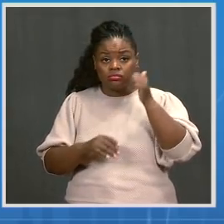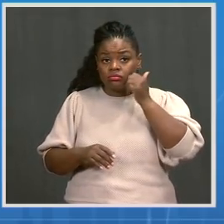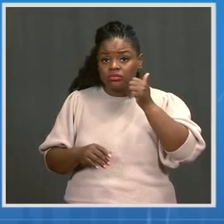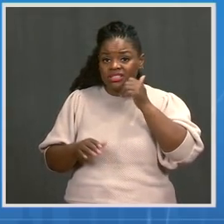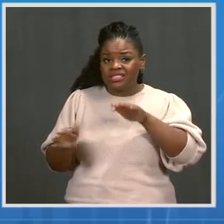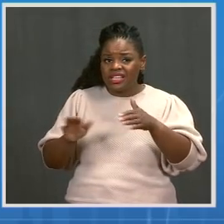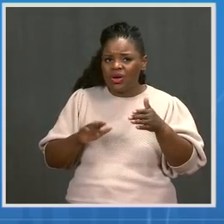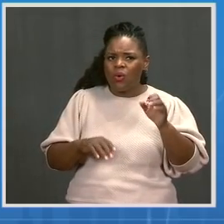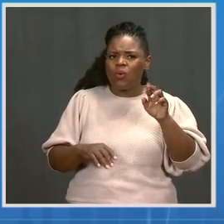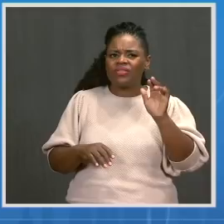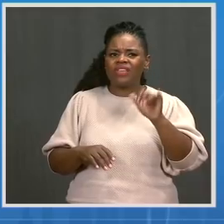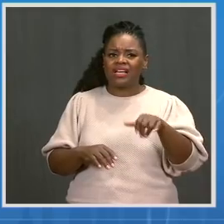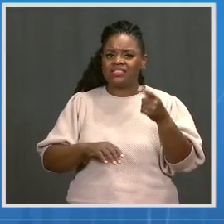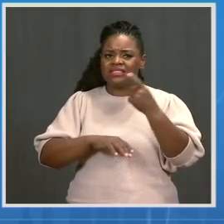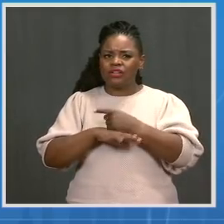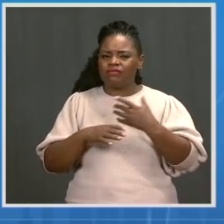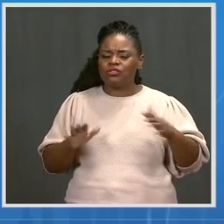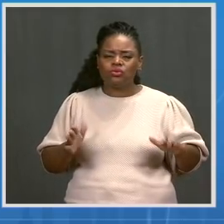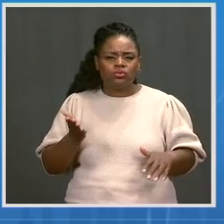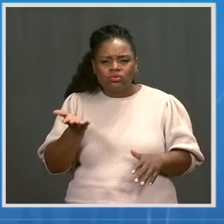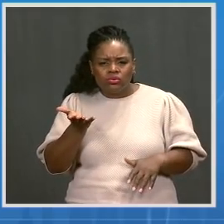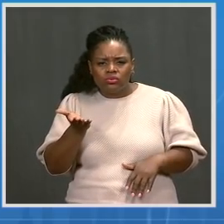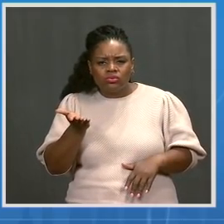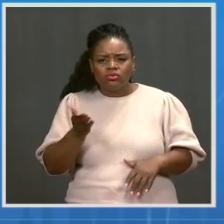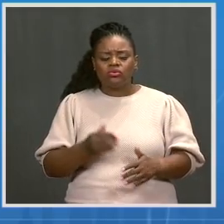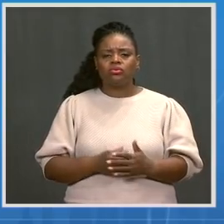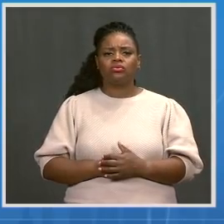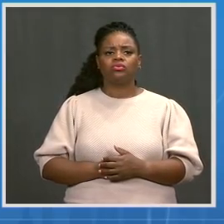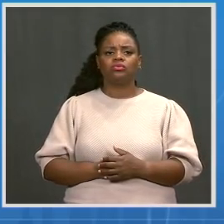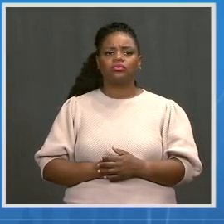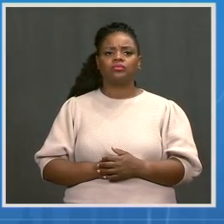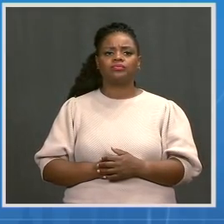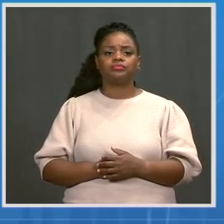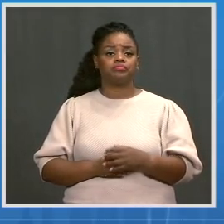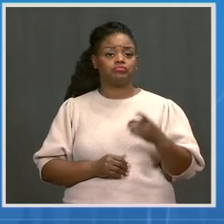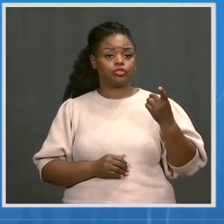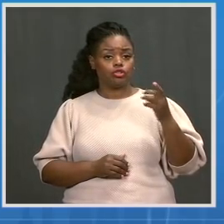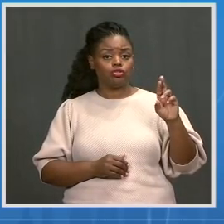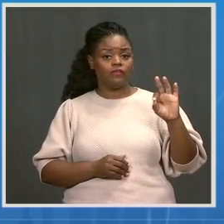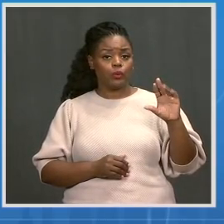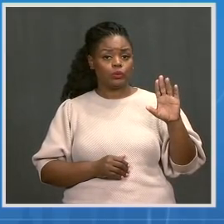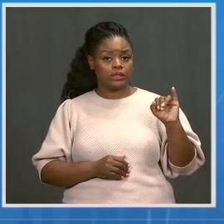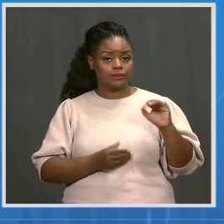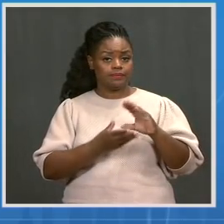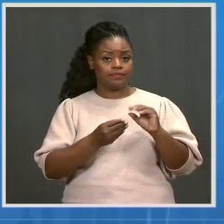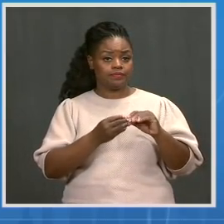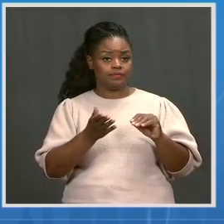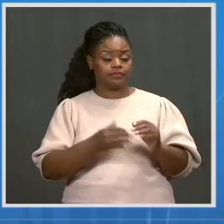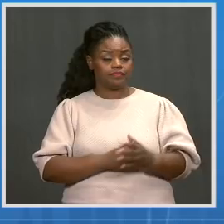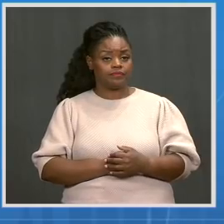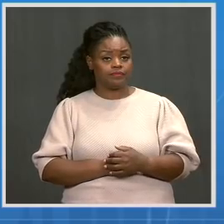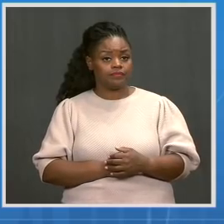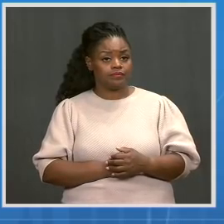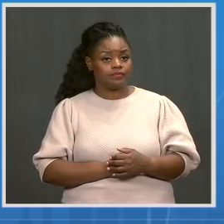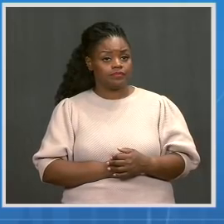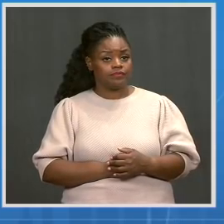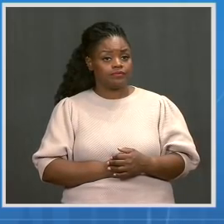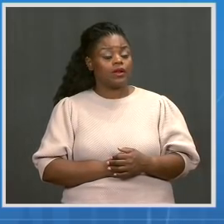Mr. Zients: Dr. Fauci. Dr. Fauci: If there is a persistence of a recalcitrant group that doesn't get vaccinated,